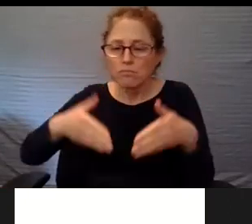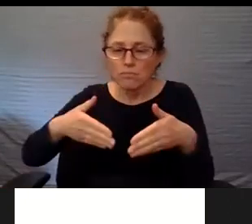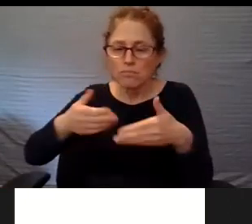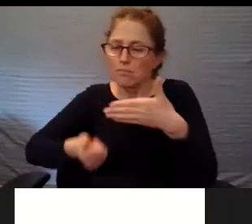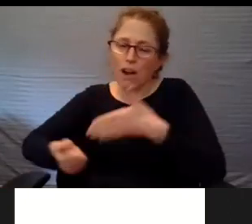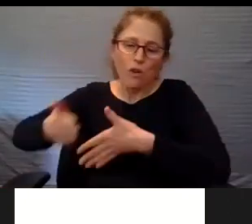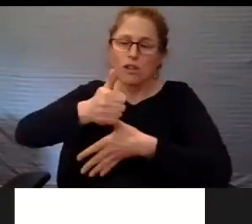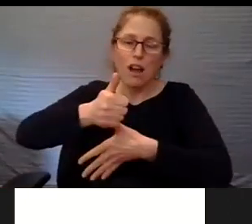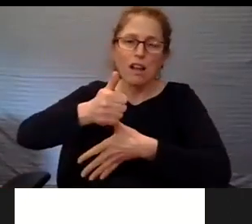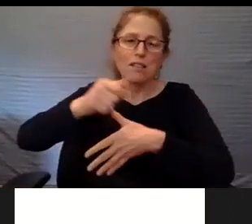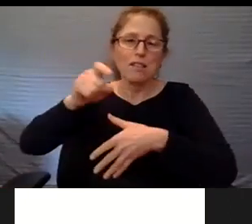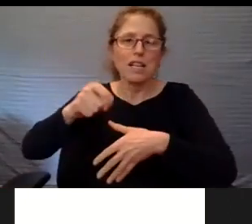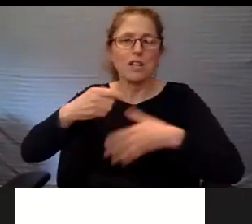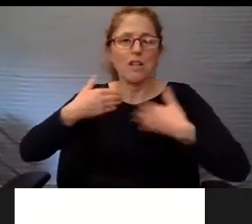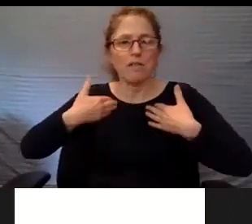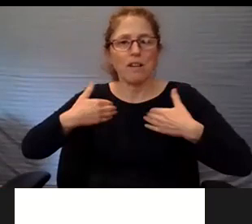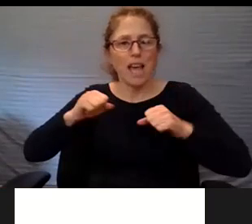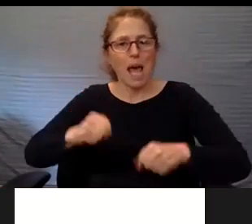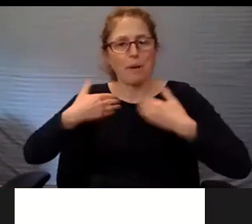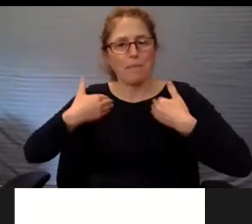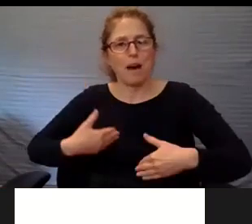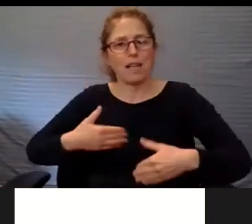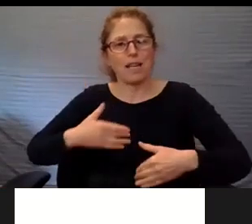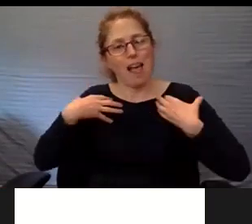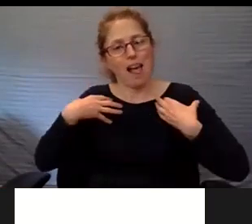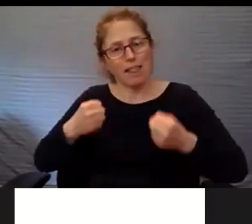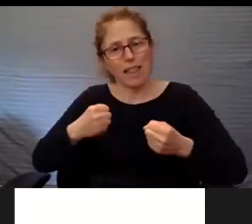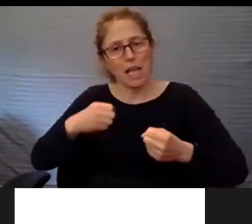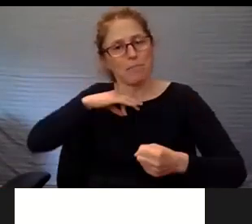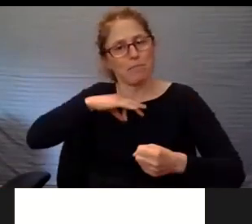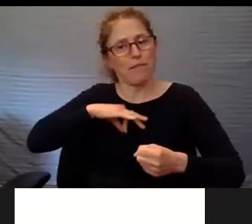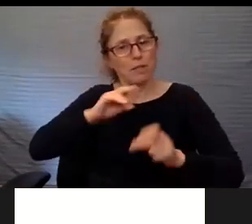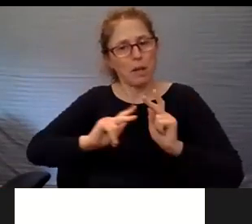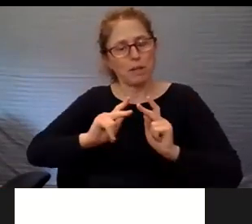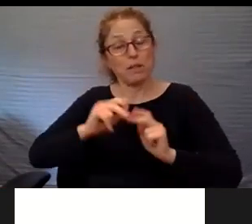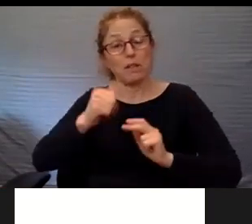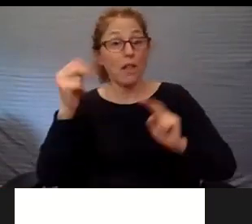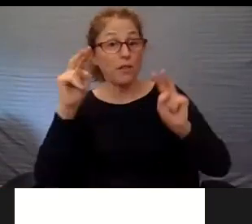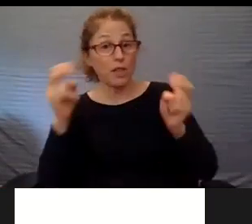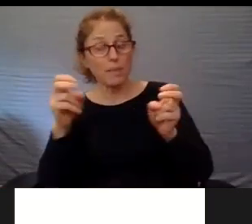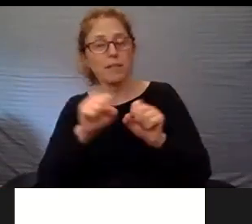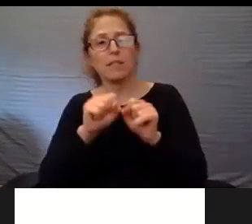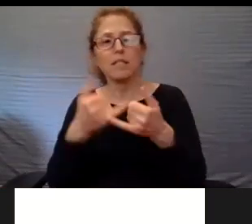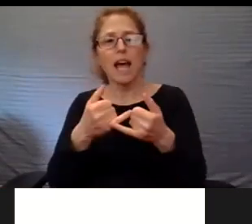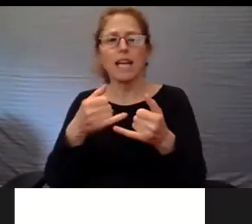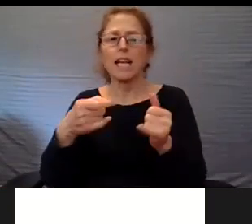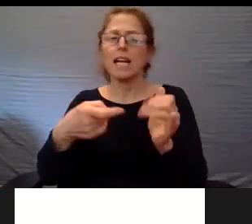needs of able-bodied, healthy, privileged people. Another theme is that society demands gratitude for minimal accessibility.